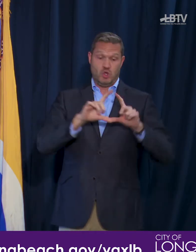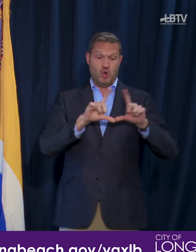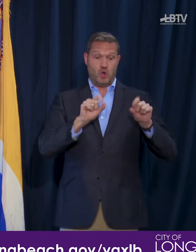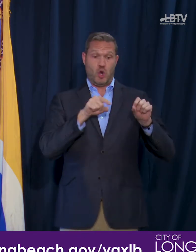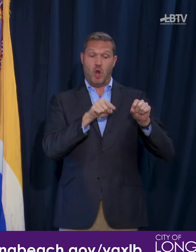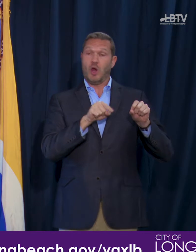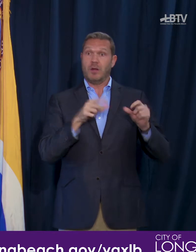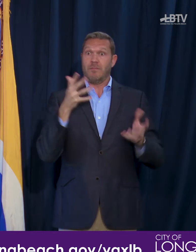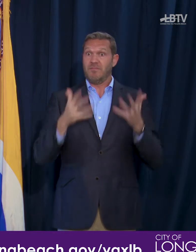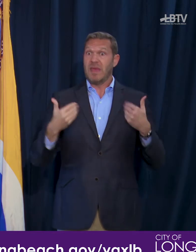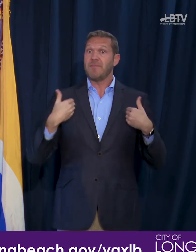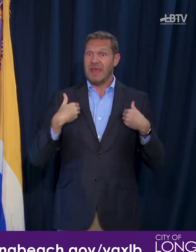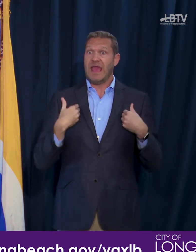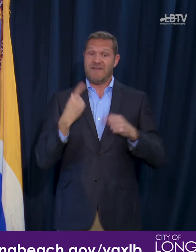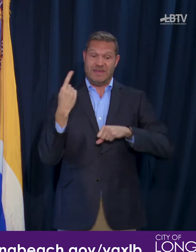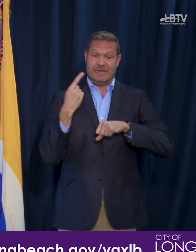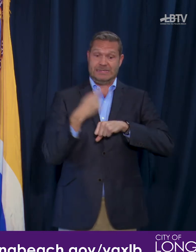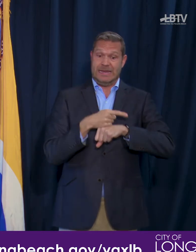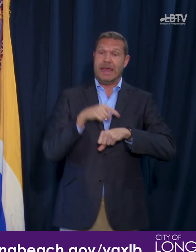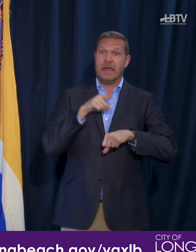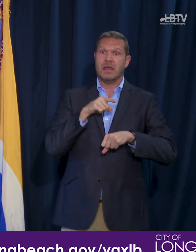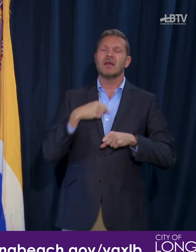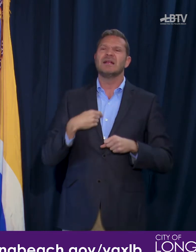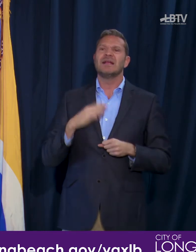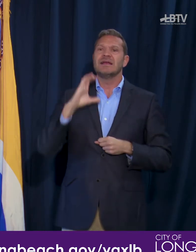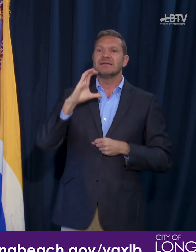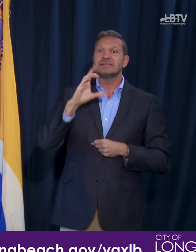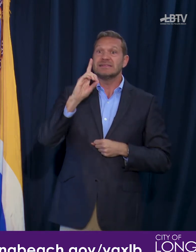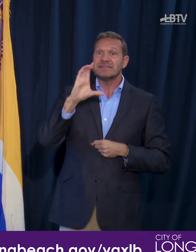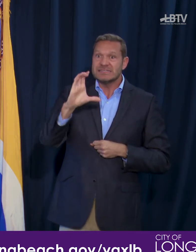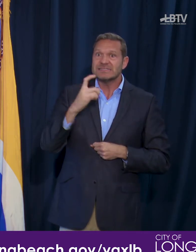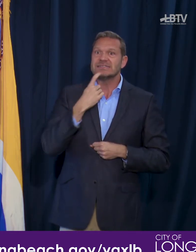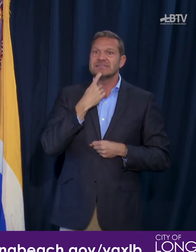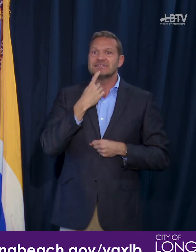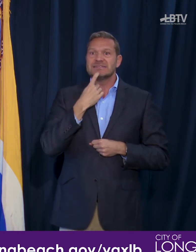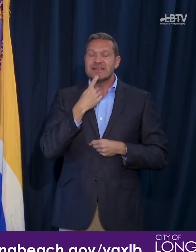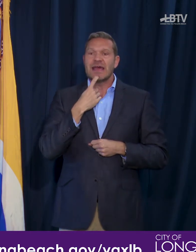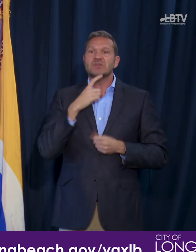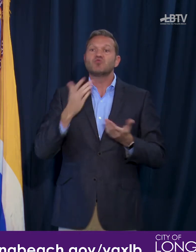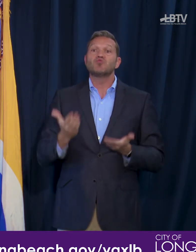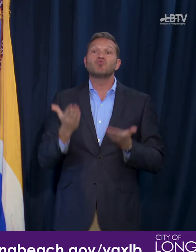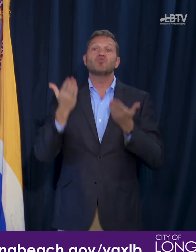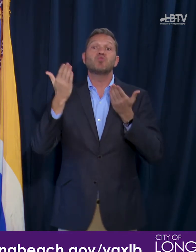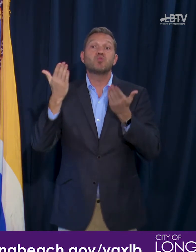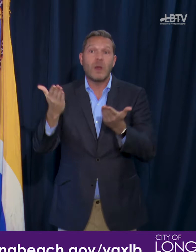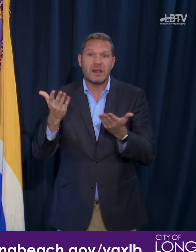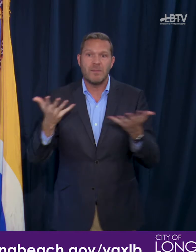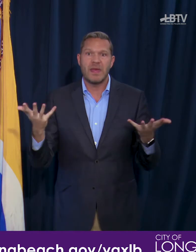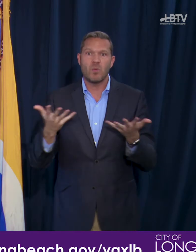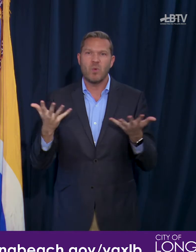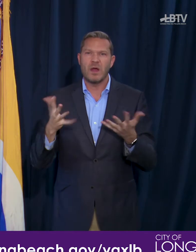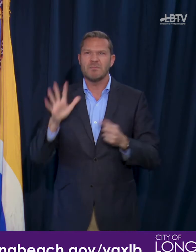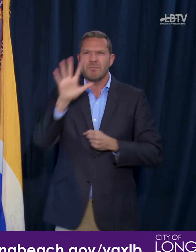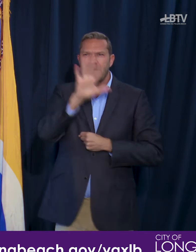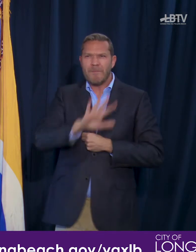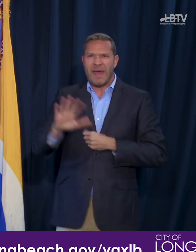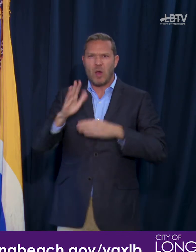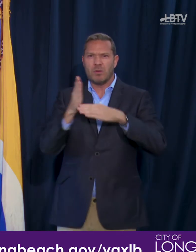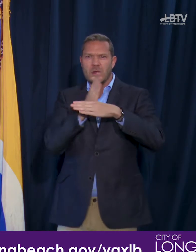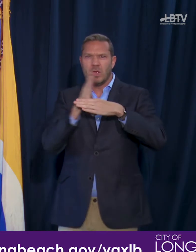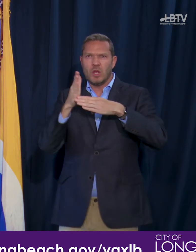As long, the CDC is recommending that as long as you get your shot within two weeks of that,